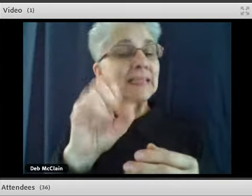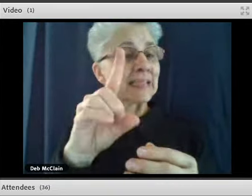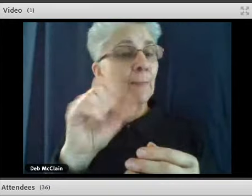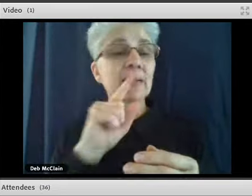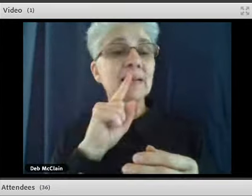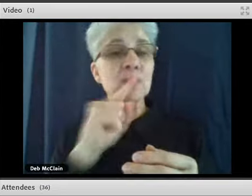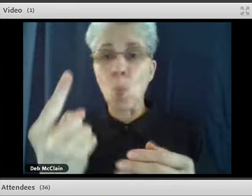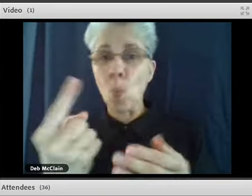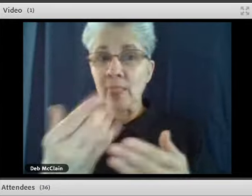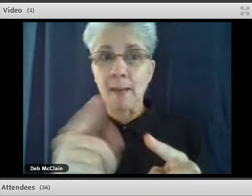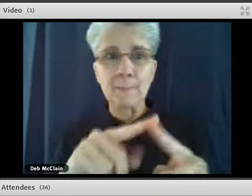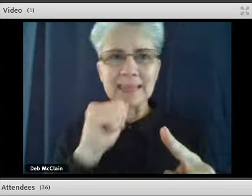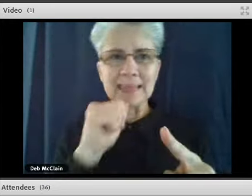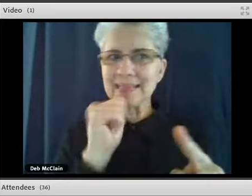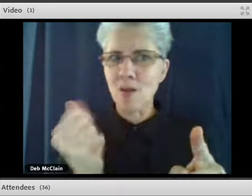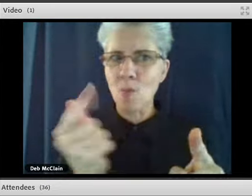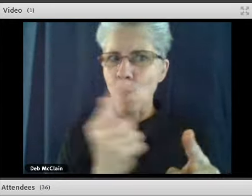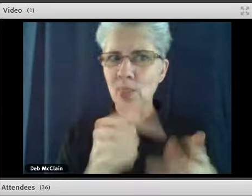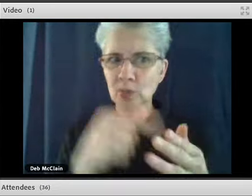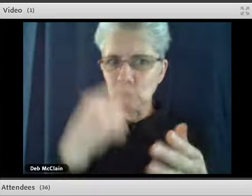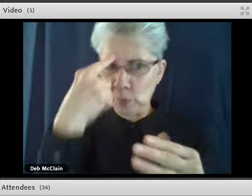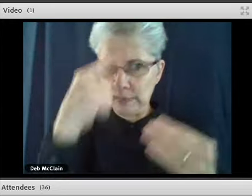and it's actually not everything that you think of.